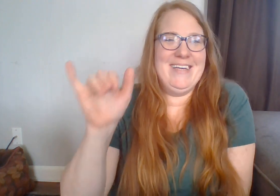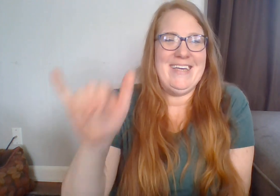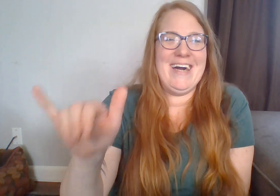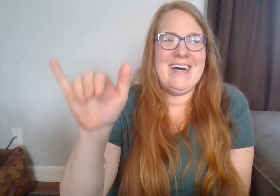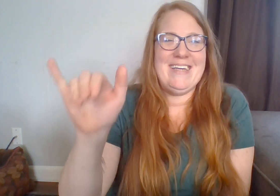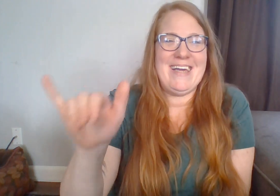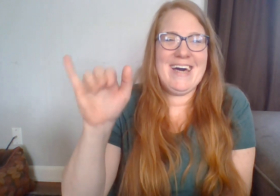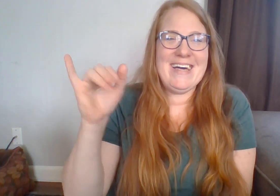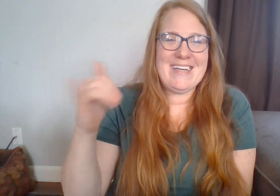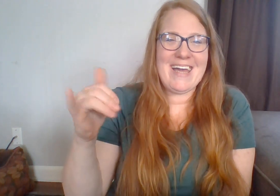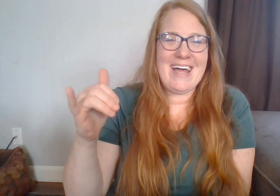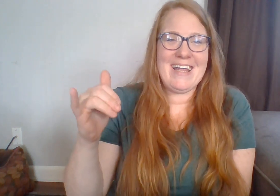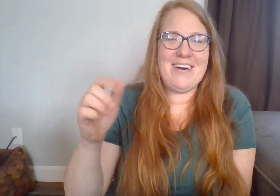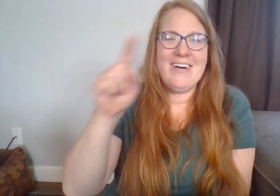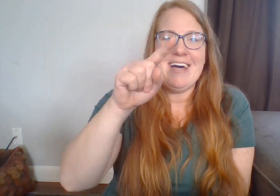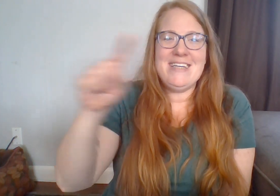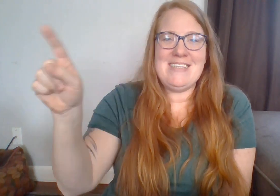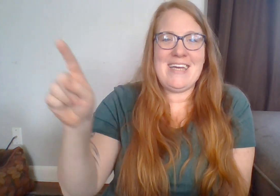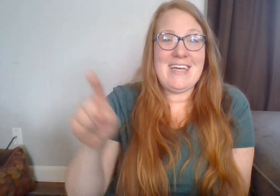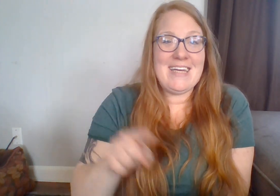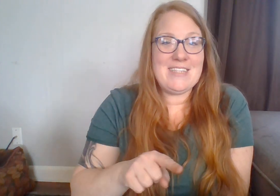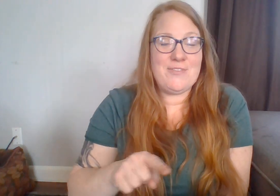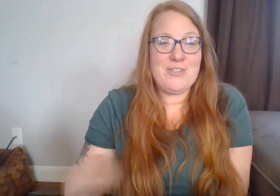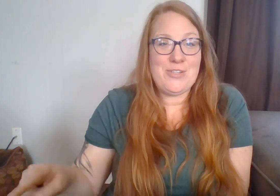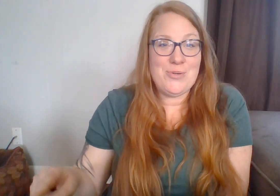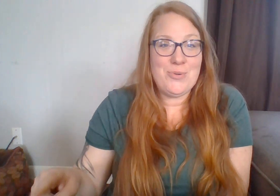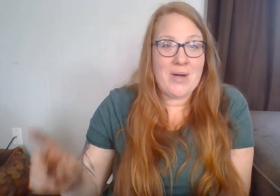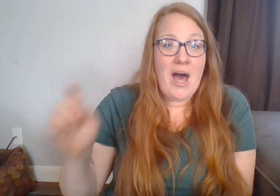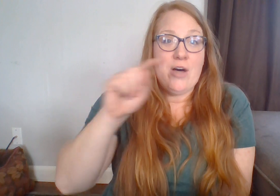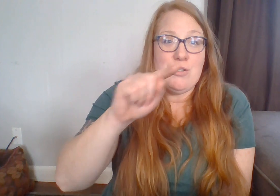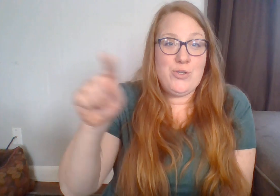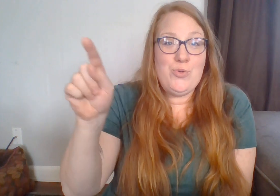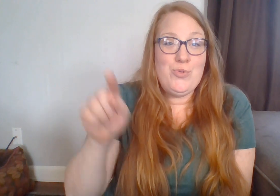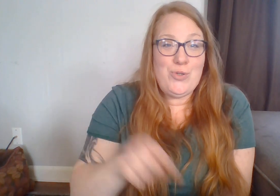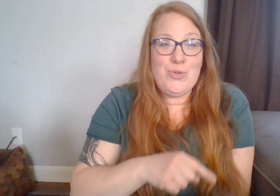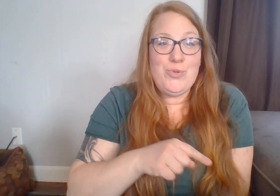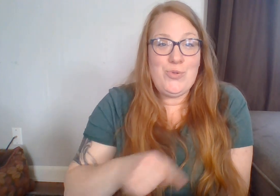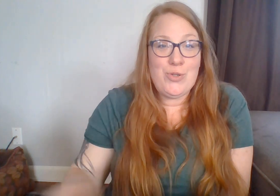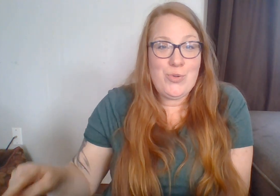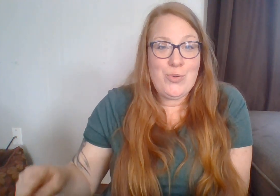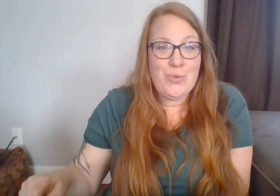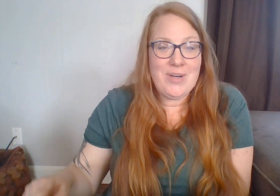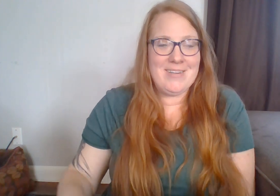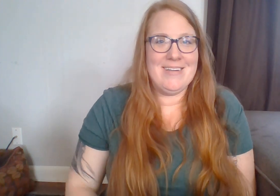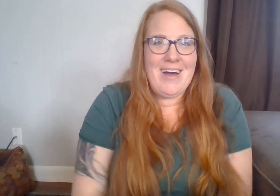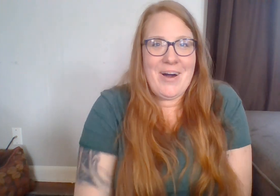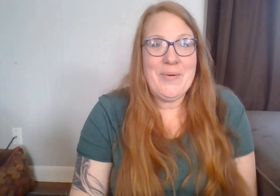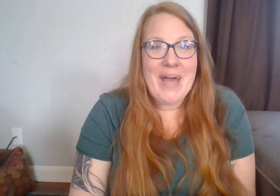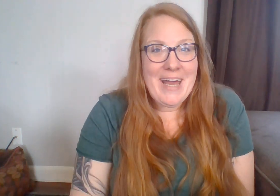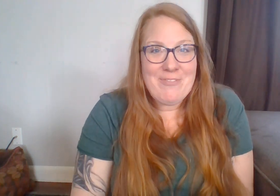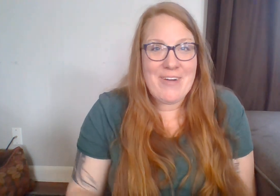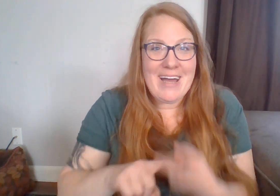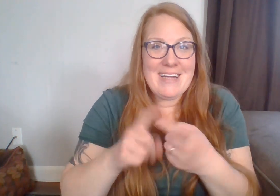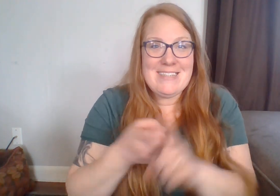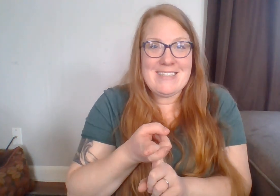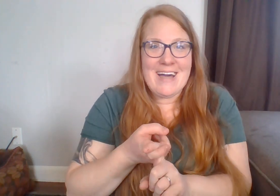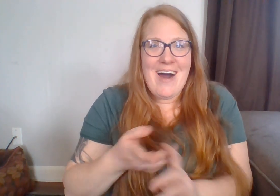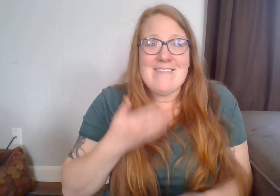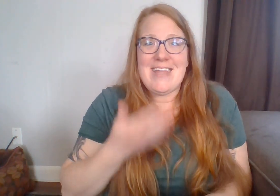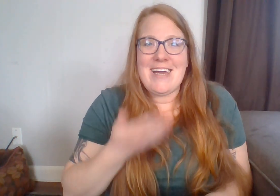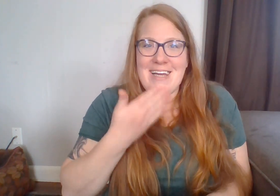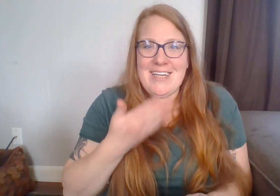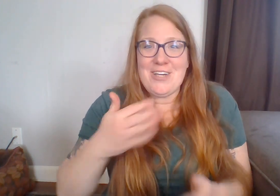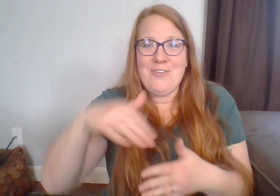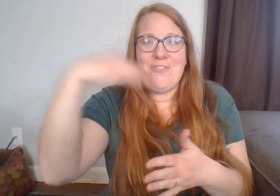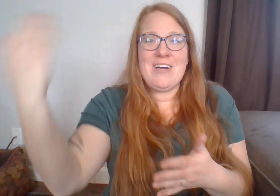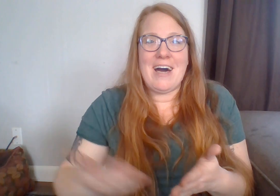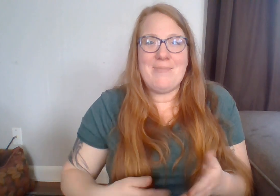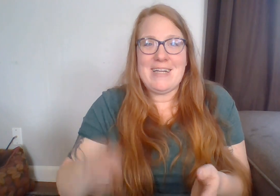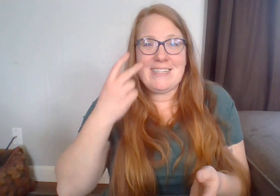y... y... yellow Z is for Zoo zoo zoo zoo okay friends thank you for coming to